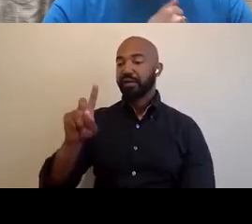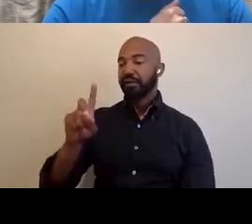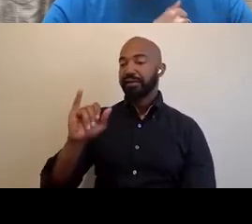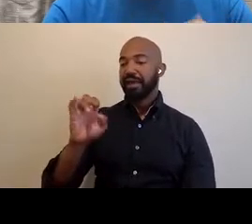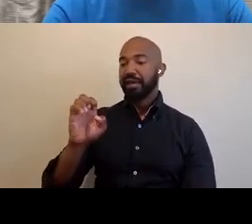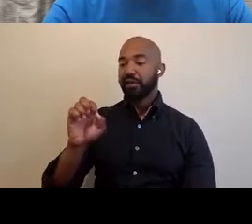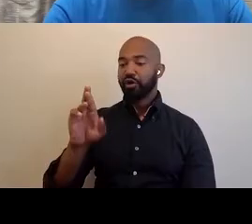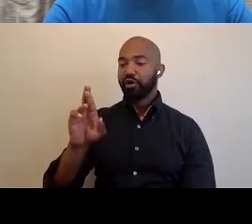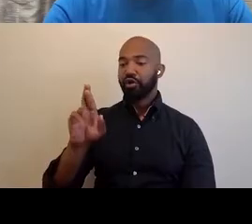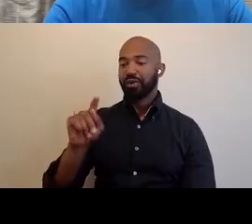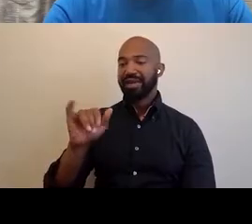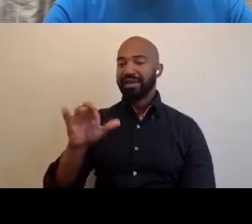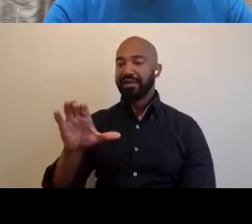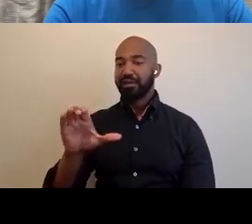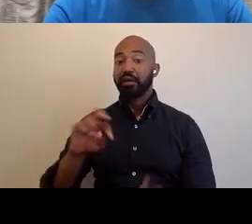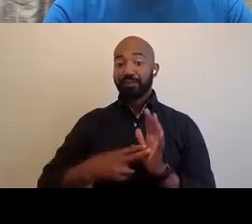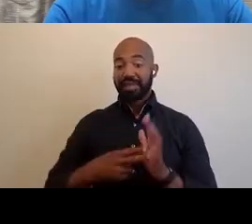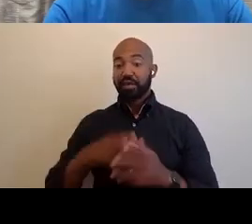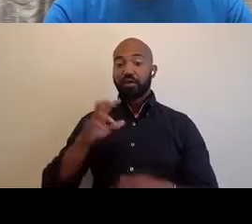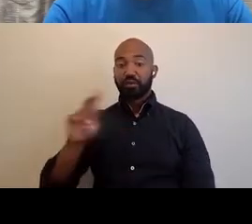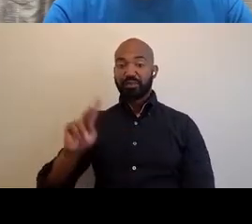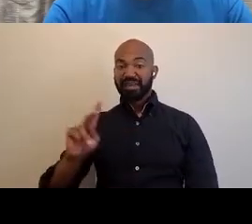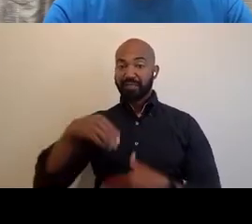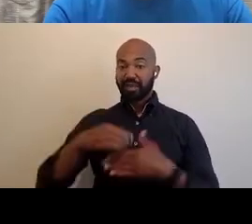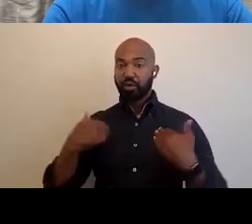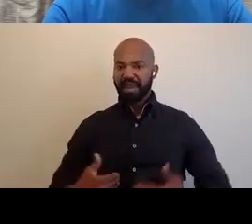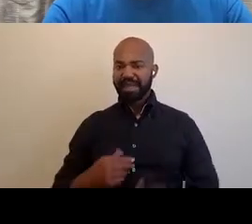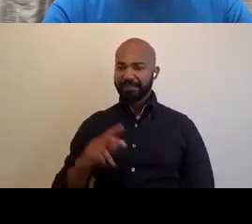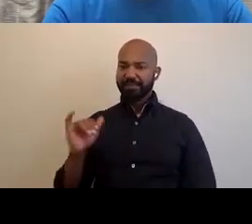onto the potassium in your body, so we have to keep an eye on your potassium level.